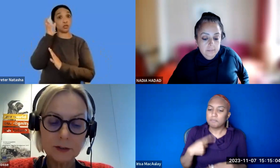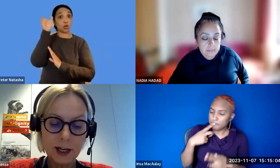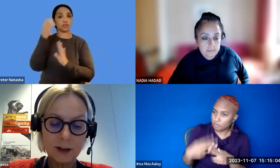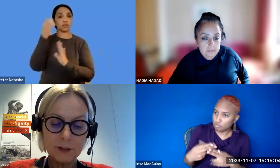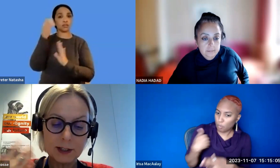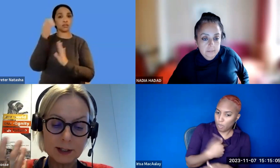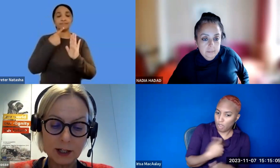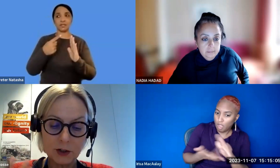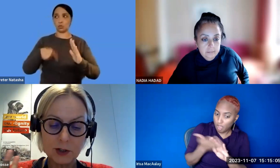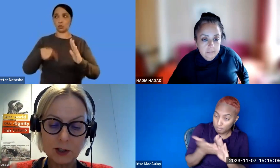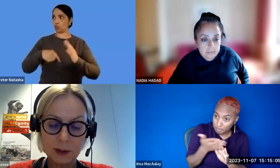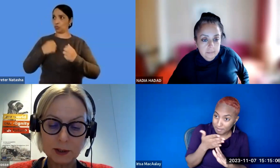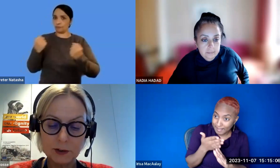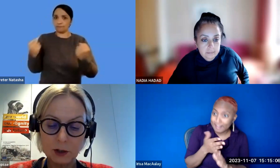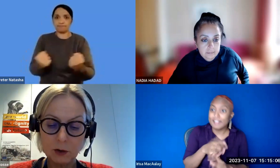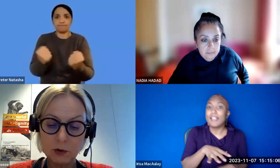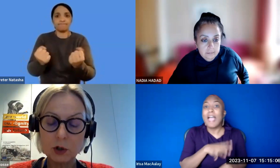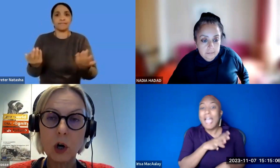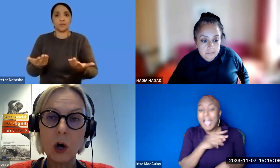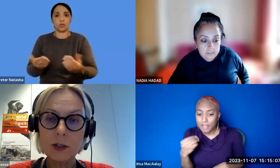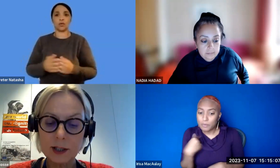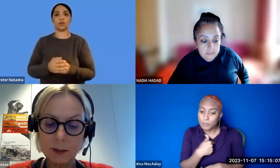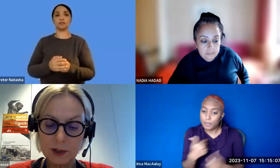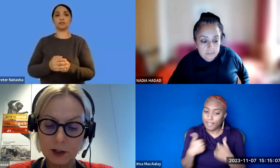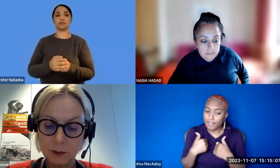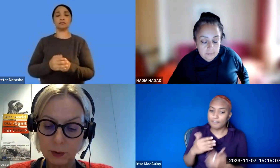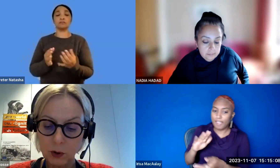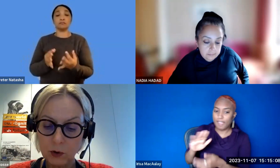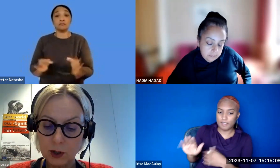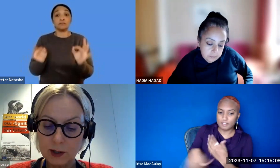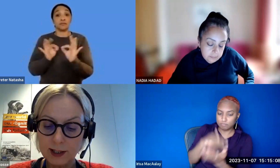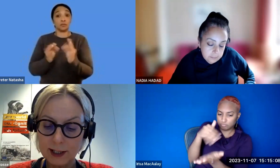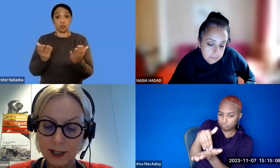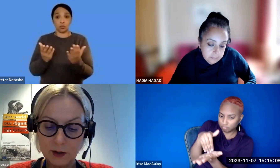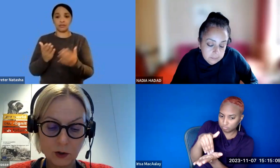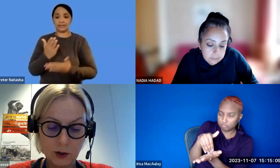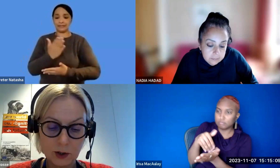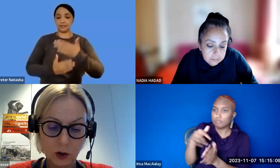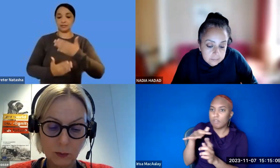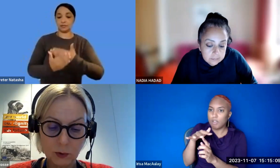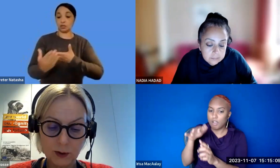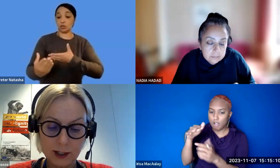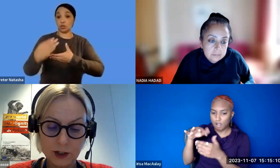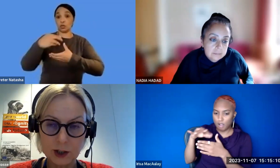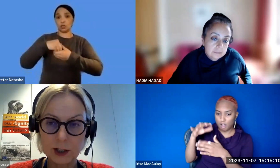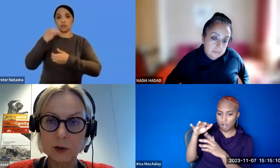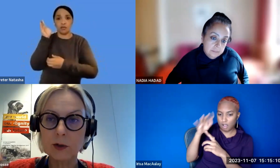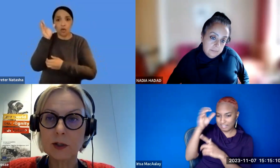And then we have essential disability inclusion concepts and approaches in external cooperation.